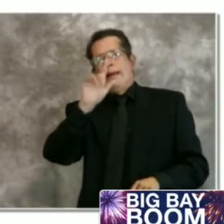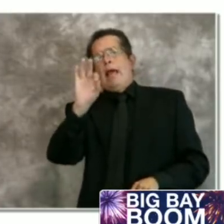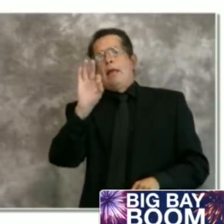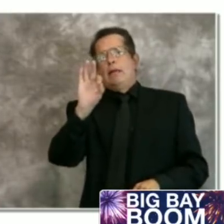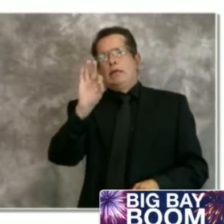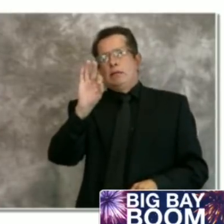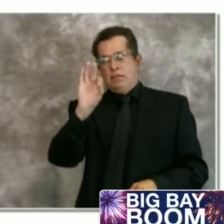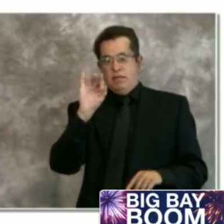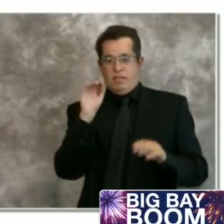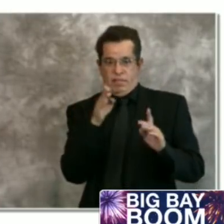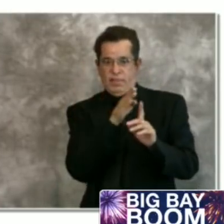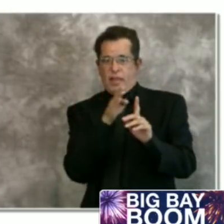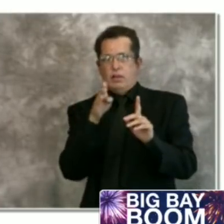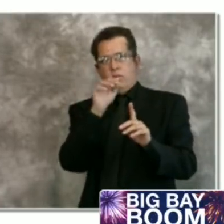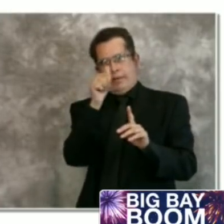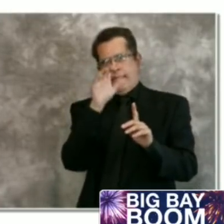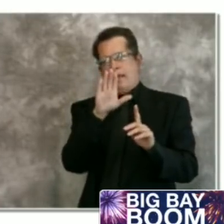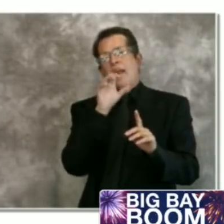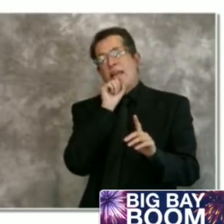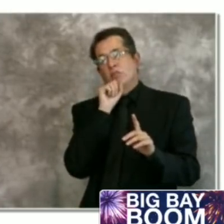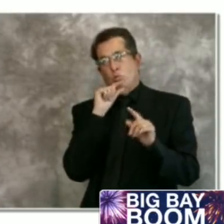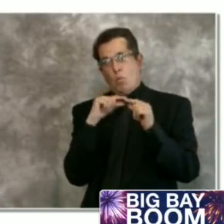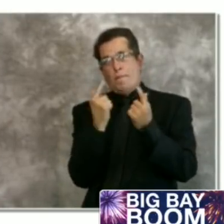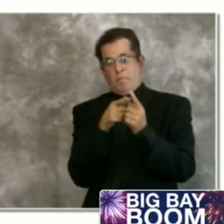CAN LOOK AT THAT THE NUMBER OF